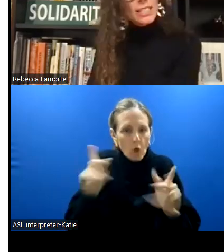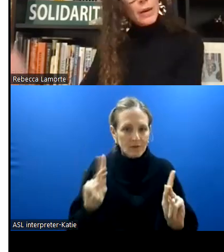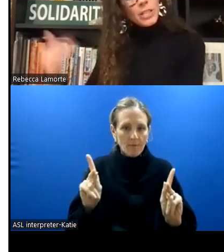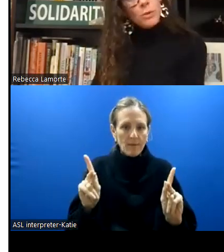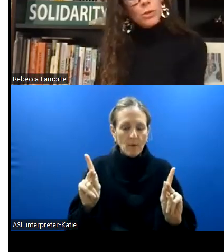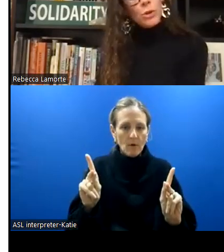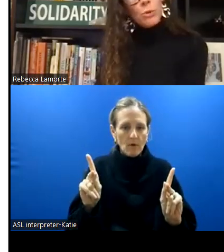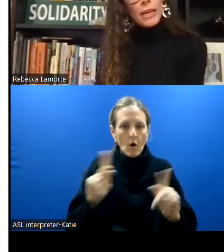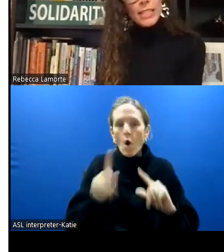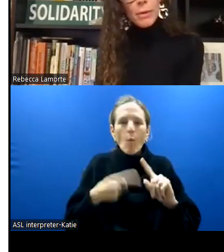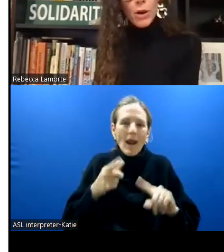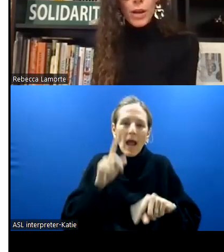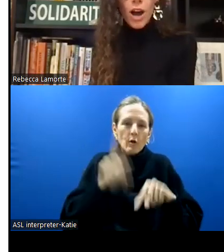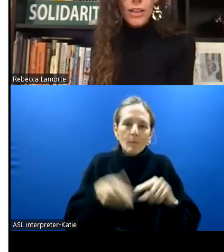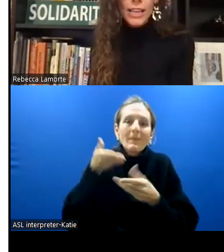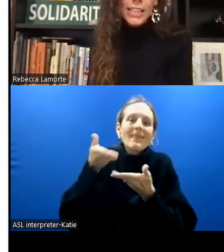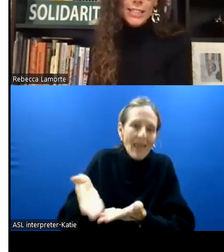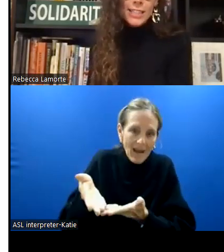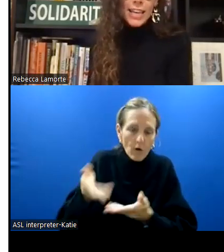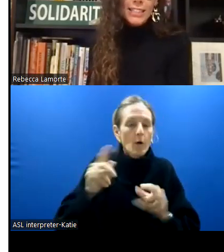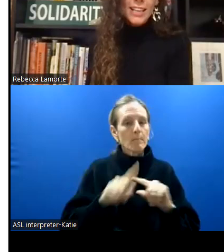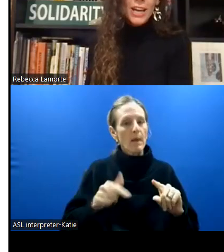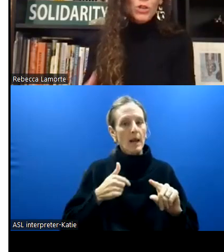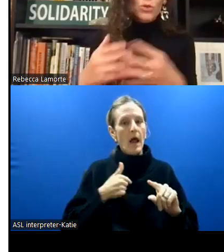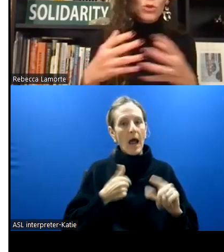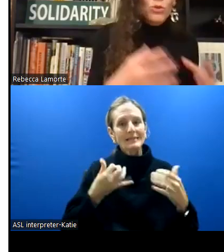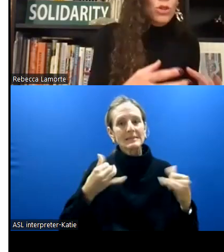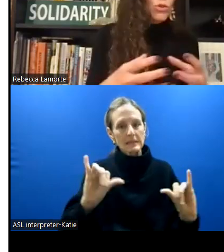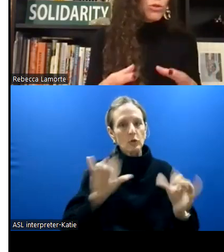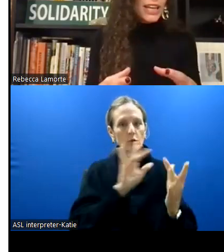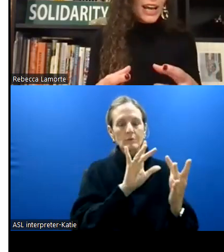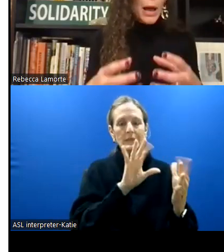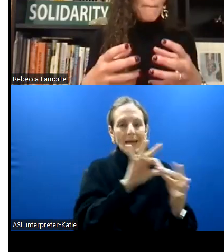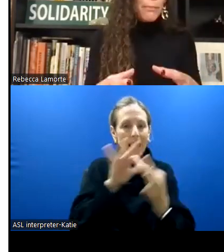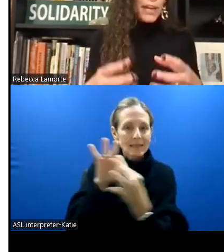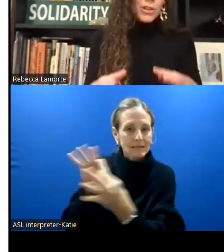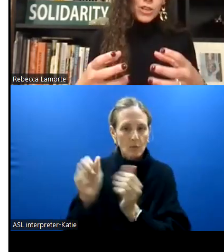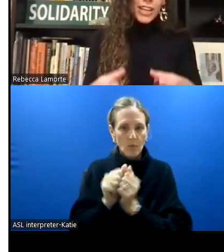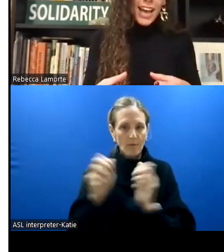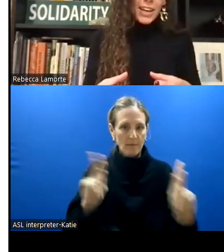And especially with the global pandemic going on like it still is. So using social media, but making sure again,